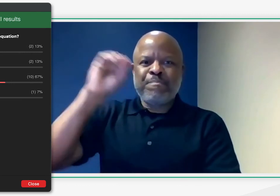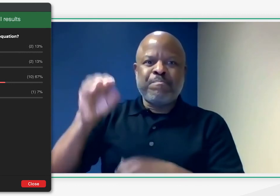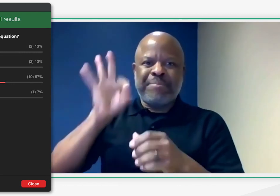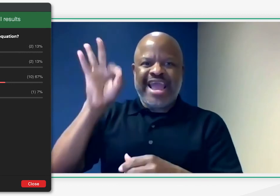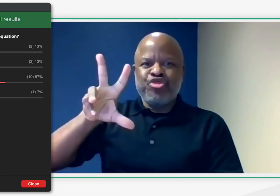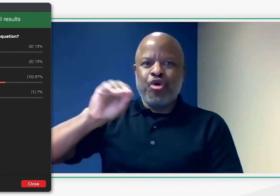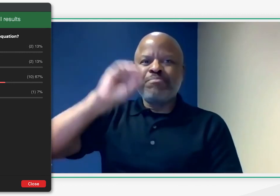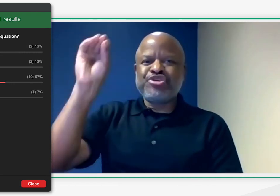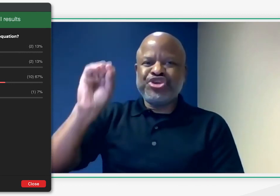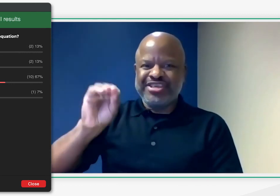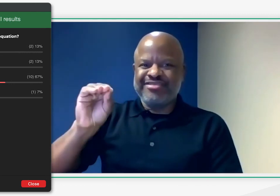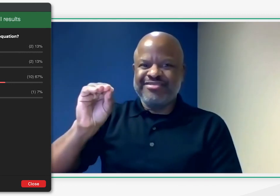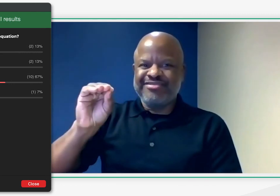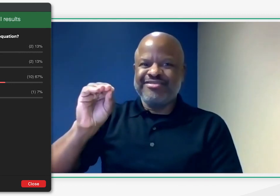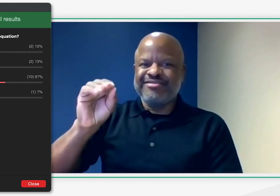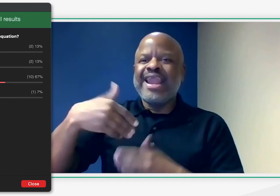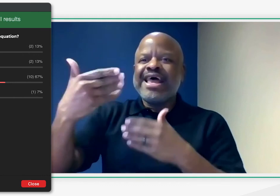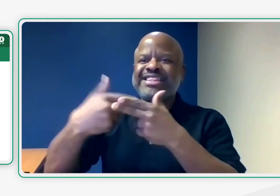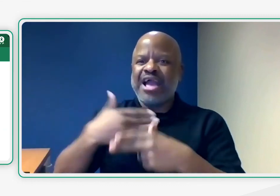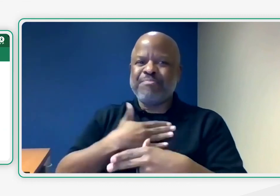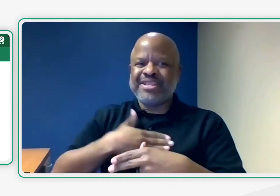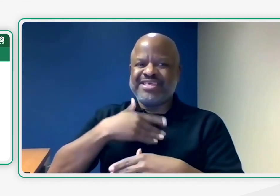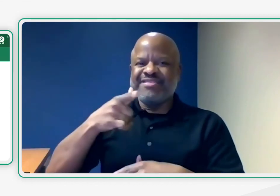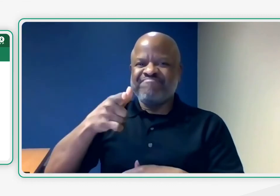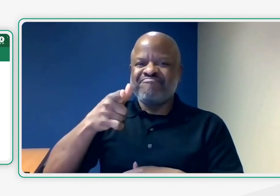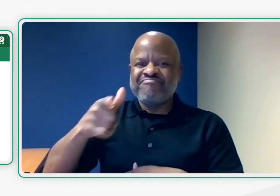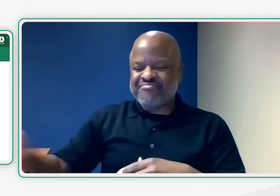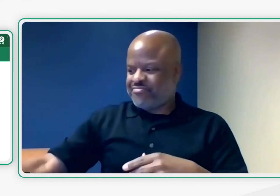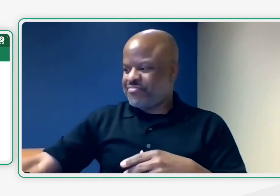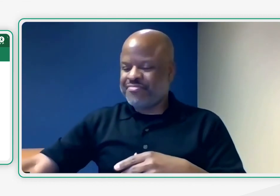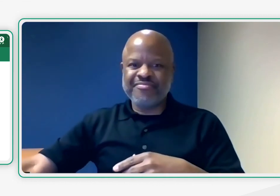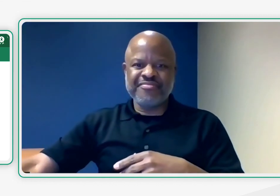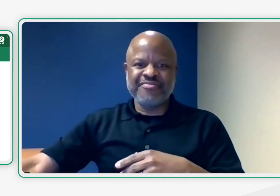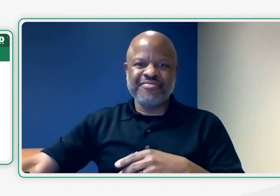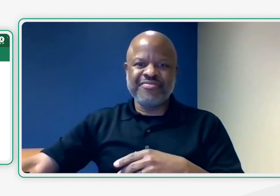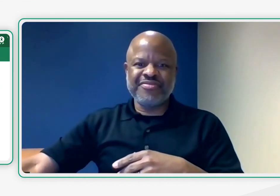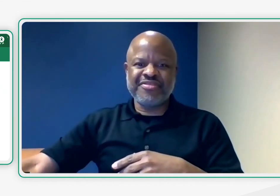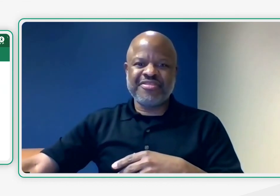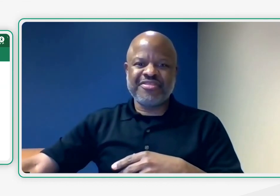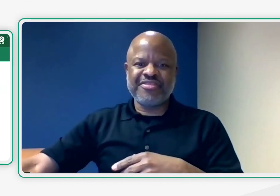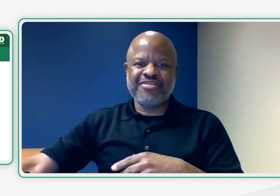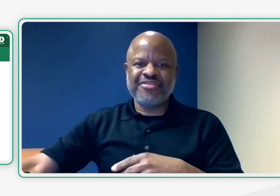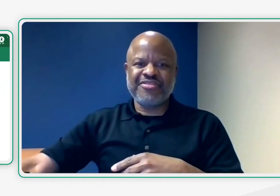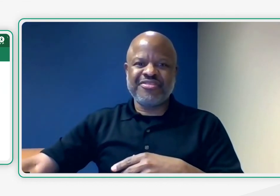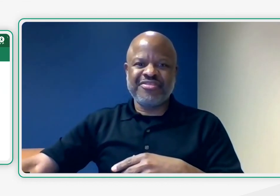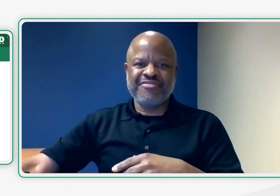Okay, so most people chose 30%. Let's look at the next slide.